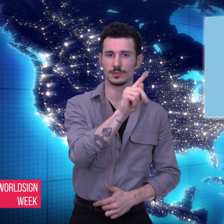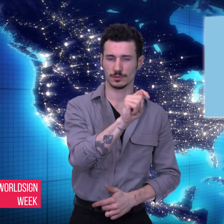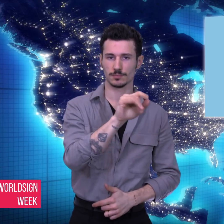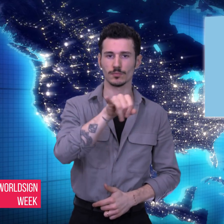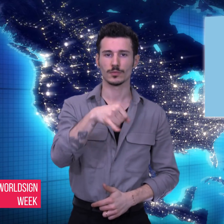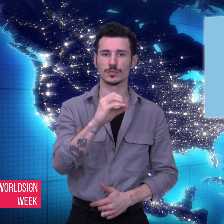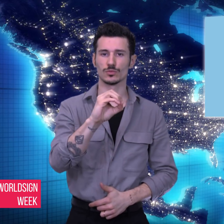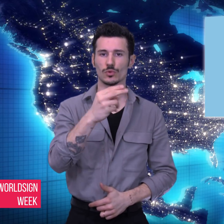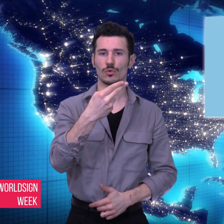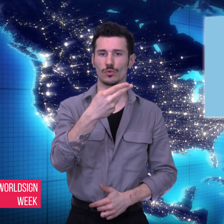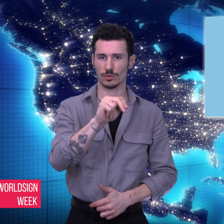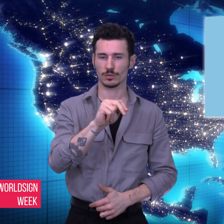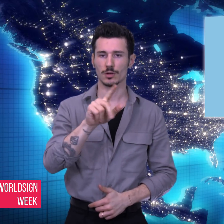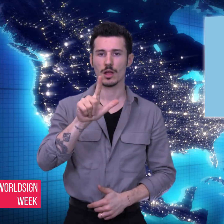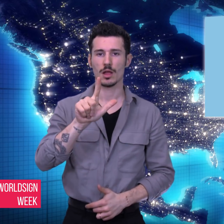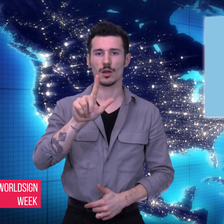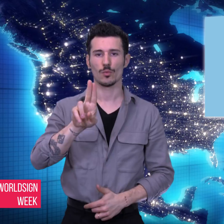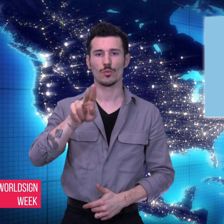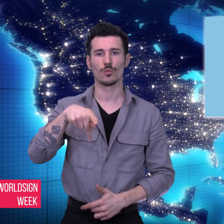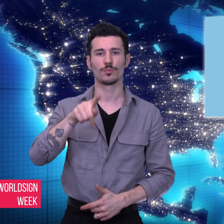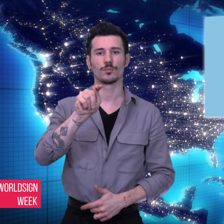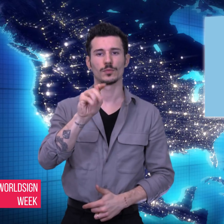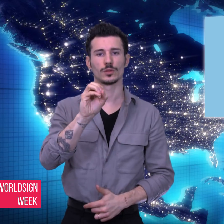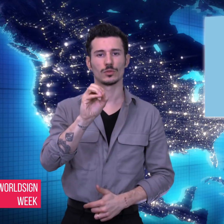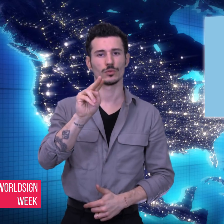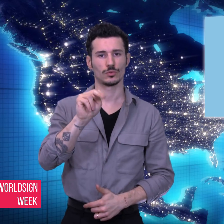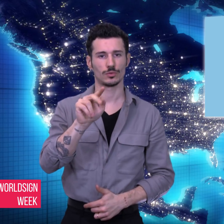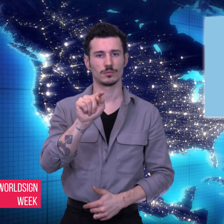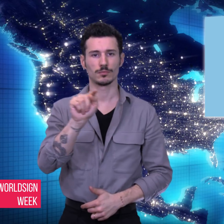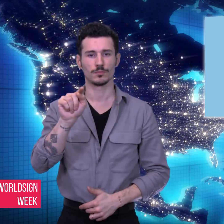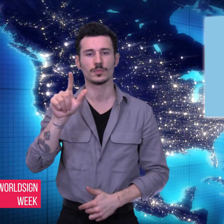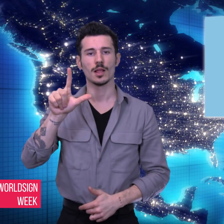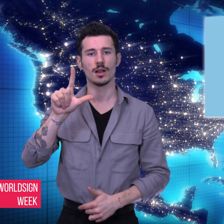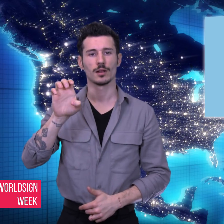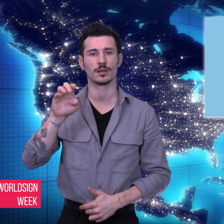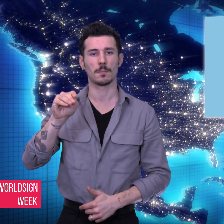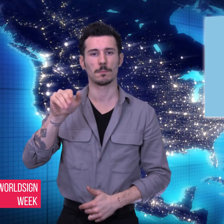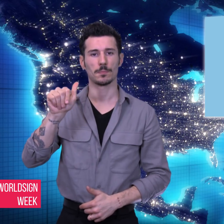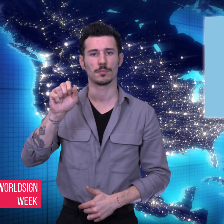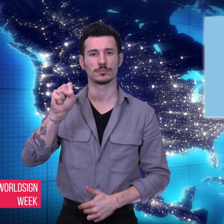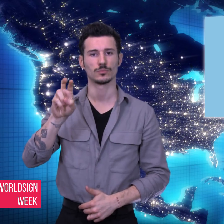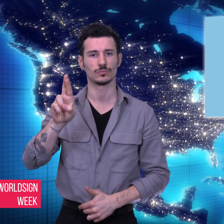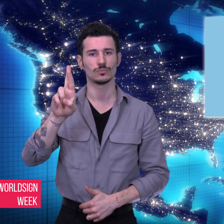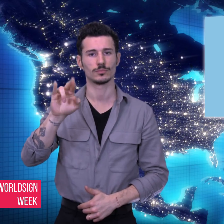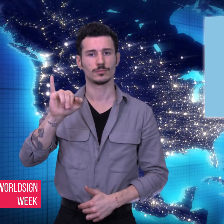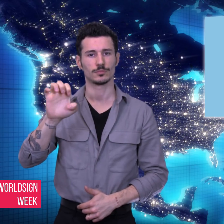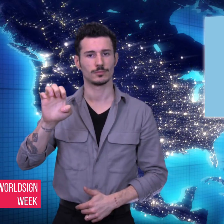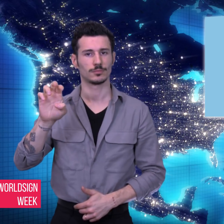Robert John Lupton-Le Masurier in Jersey, a small